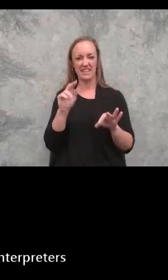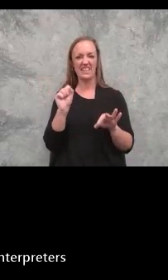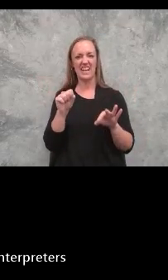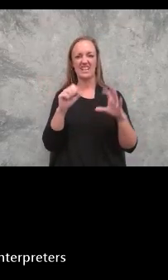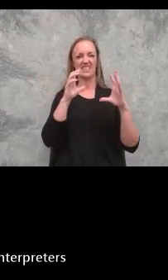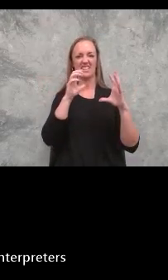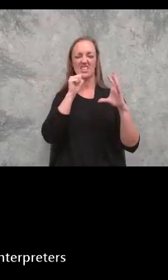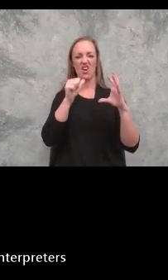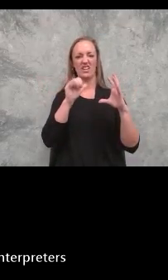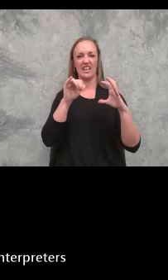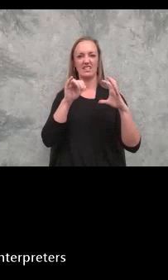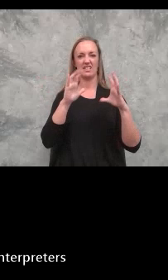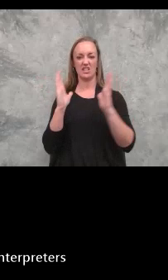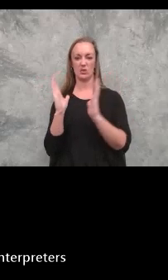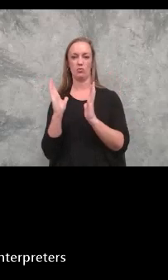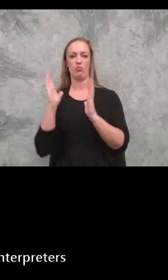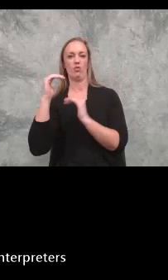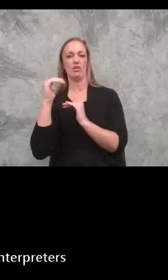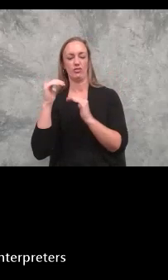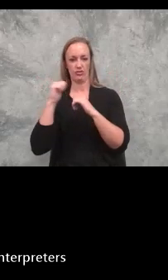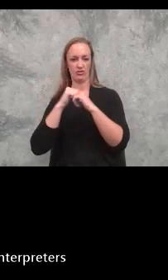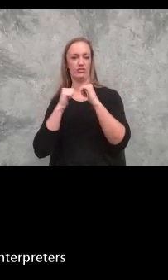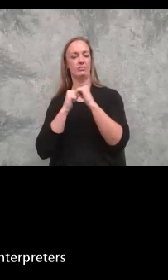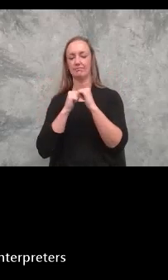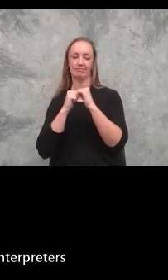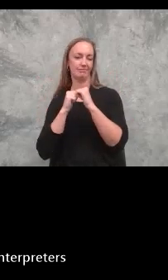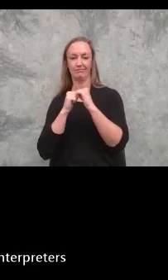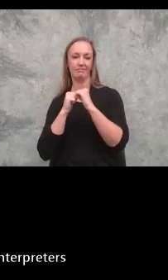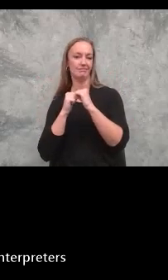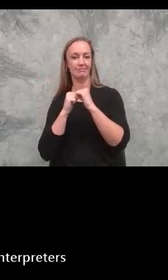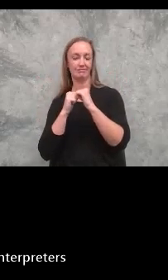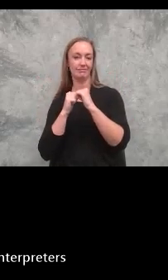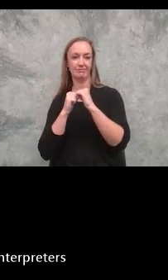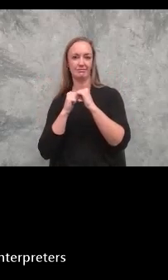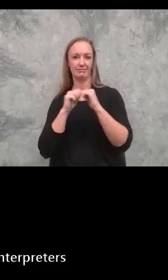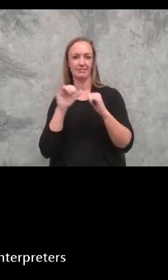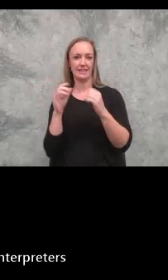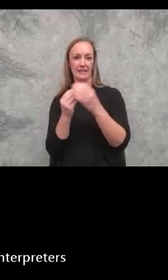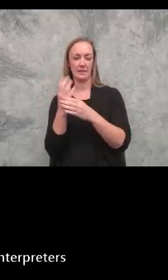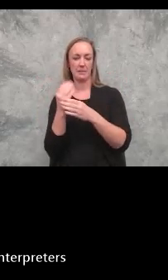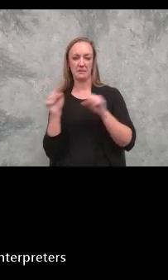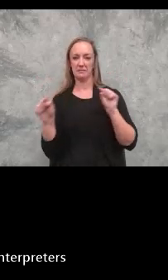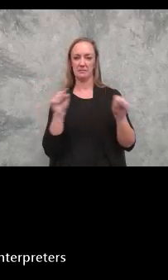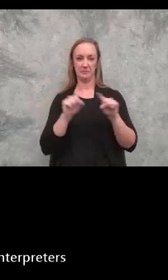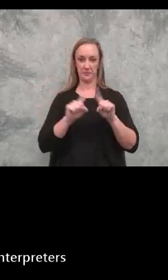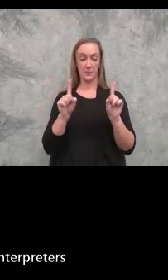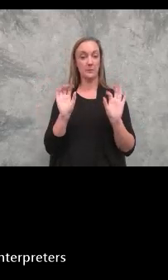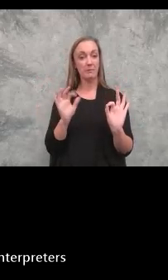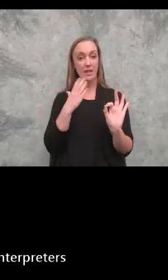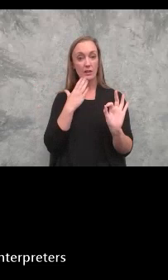have that sort of the same sort of structure that the plant cell had, very good.”